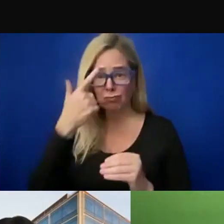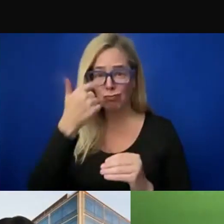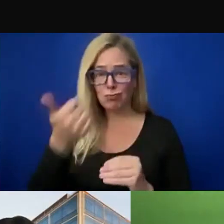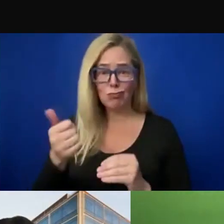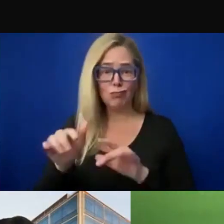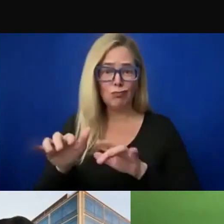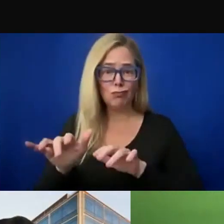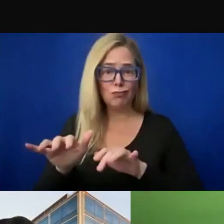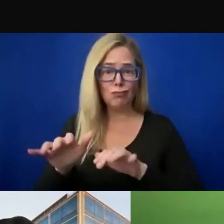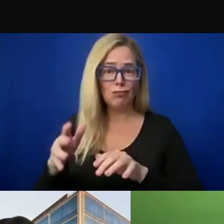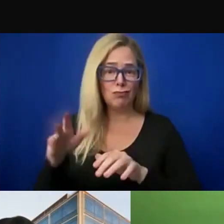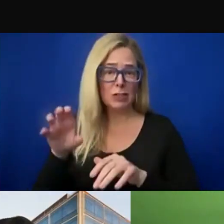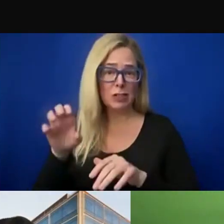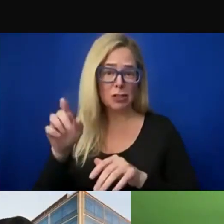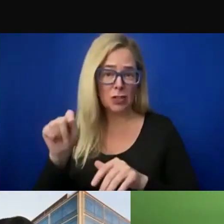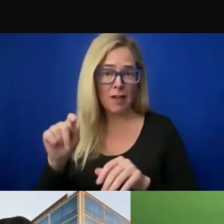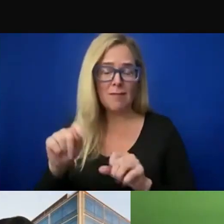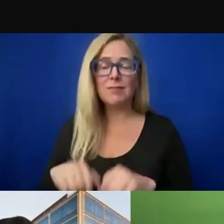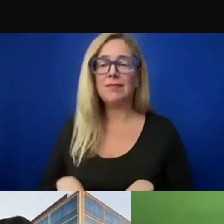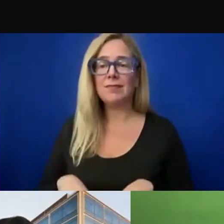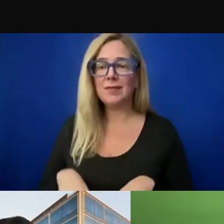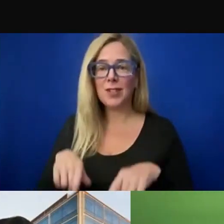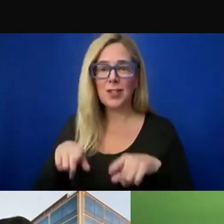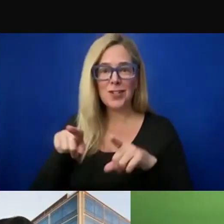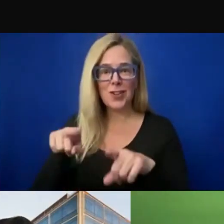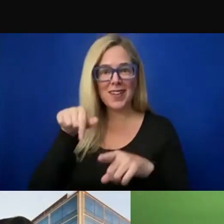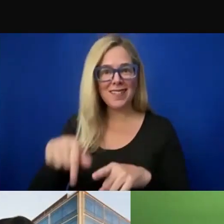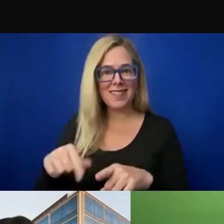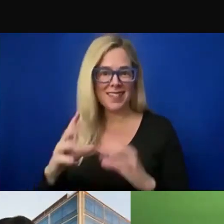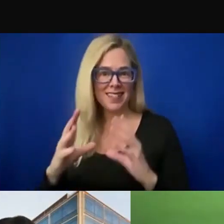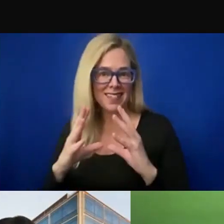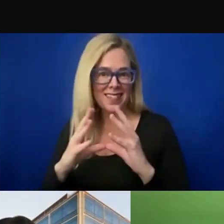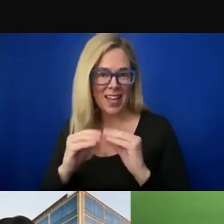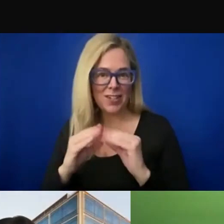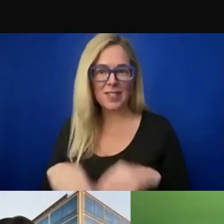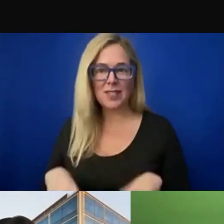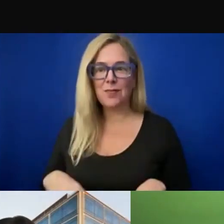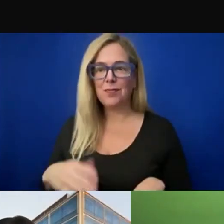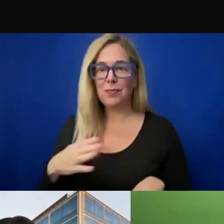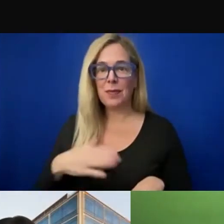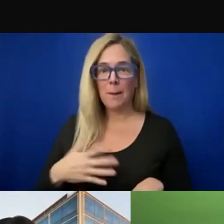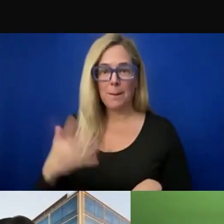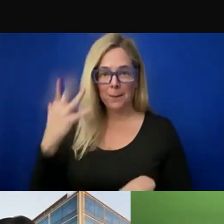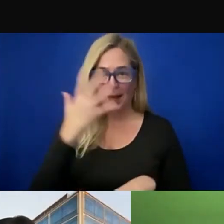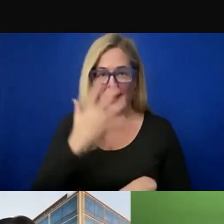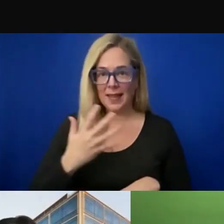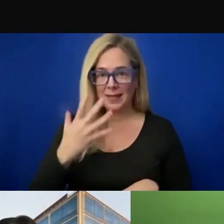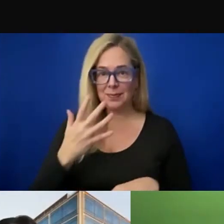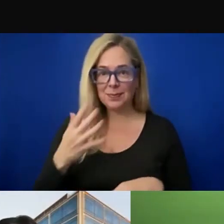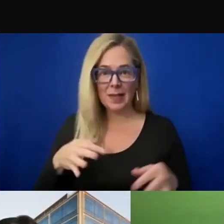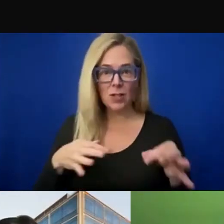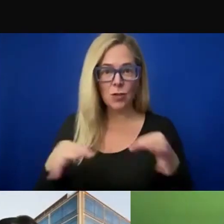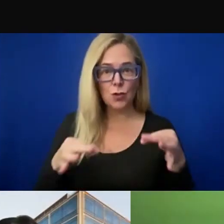there throughout this wonderful session. So my visual description is that I am a mid-20s